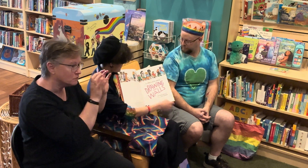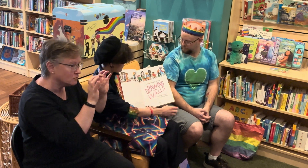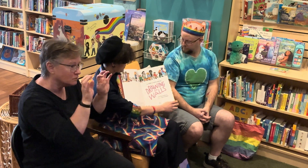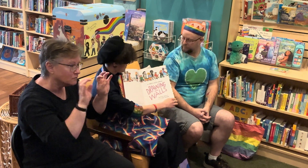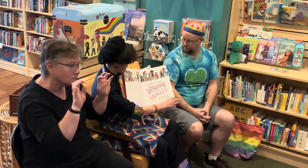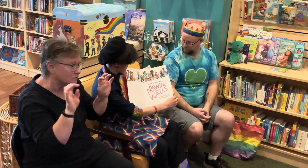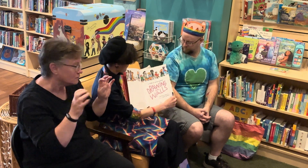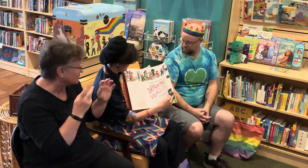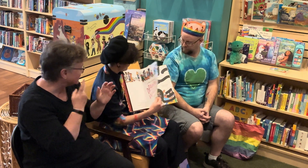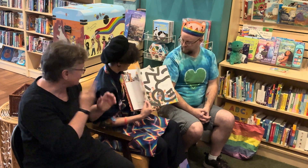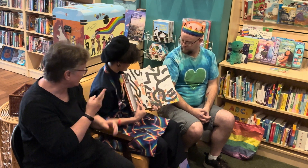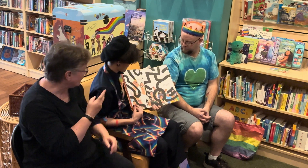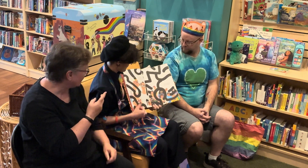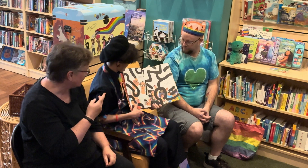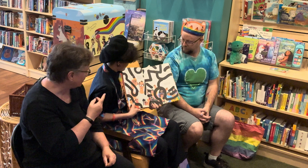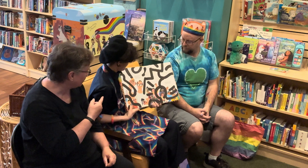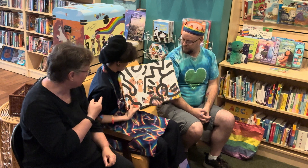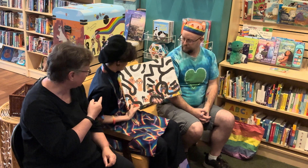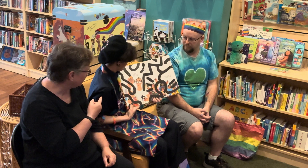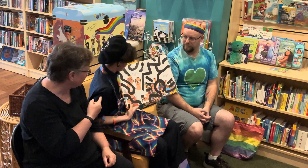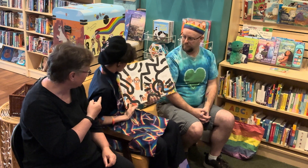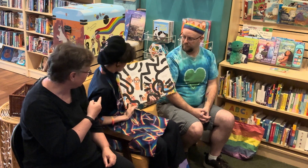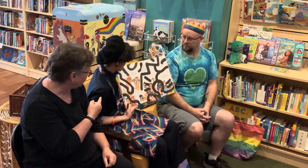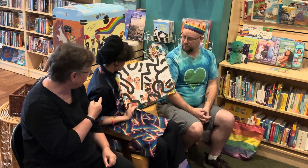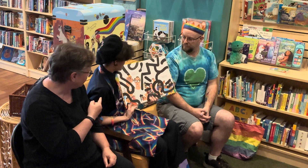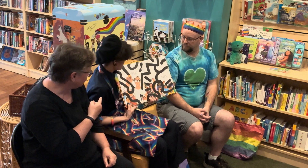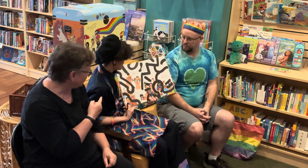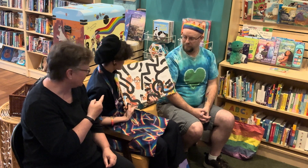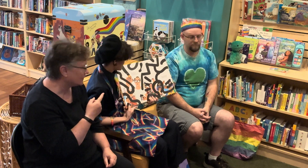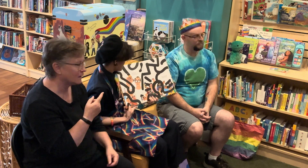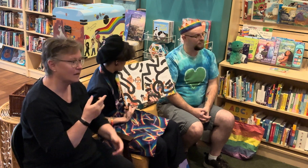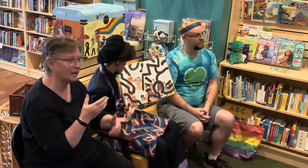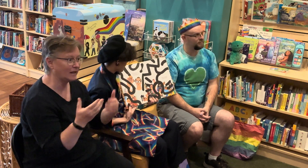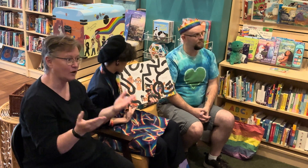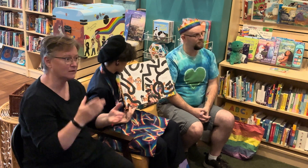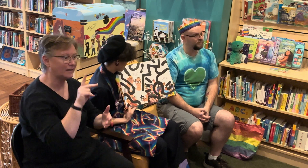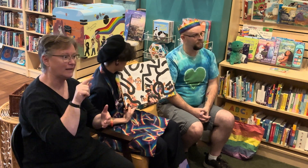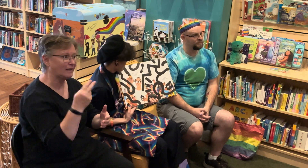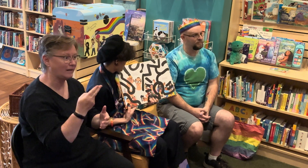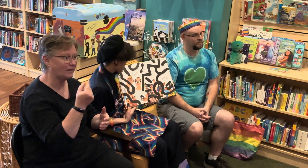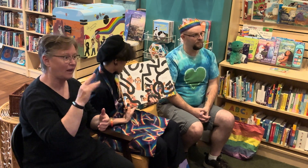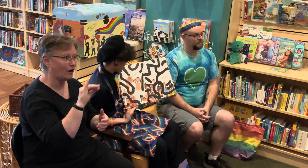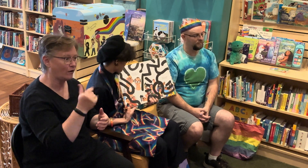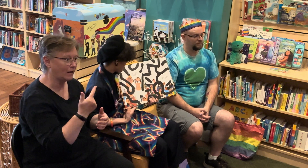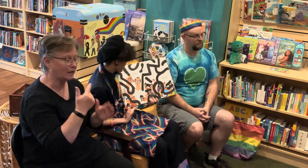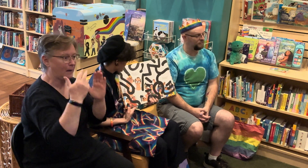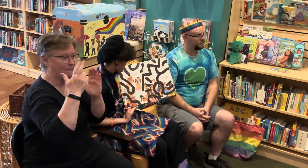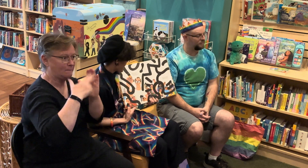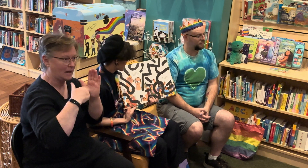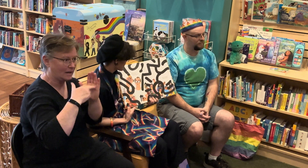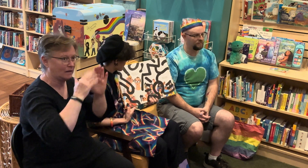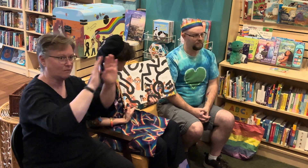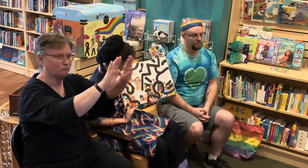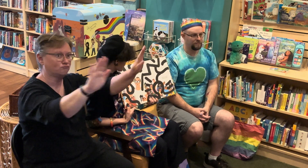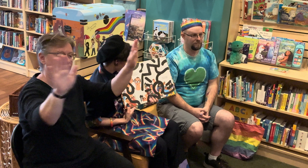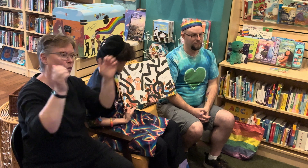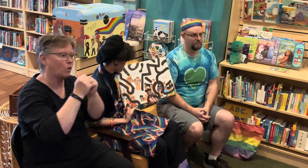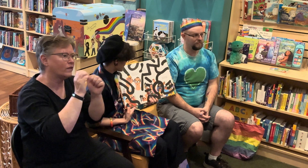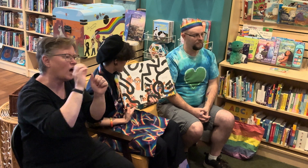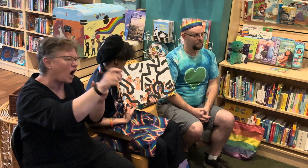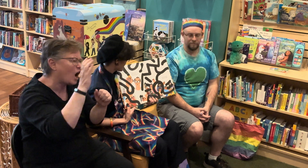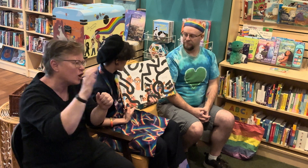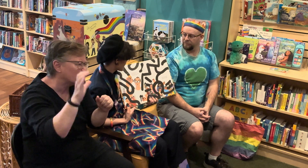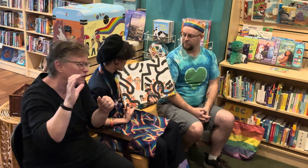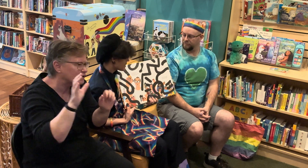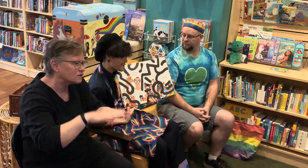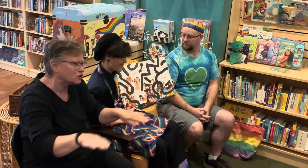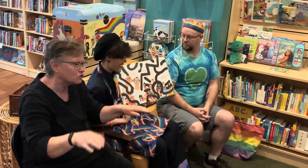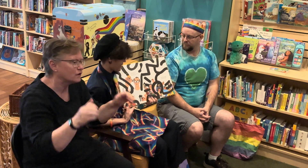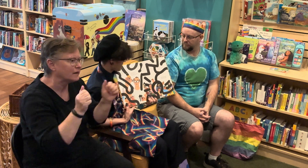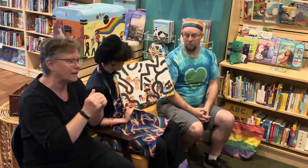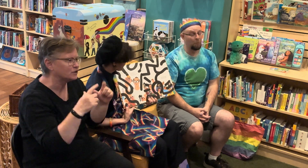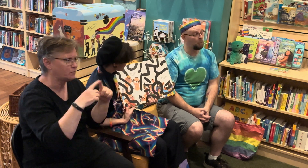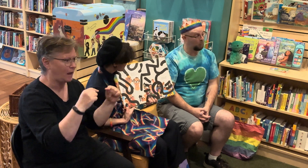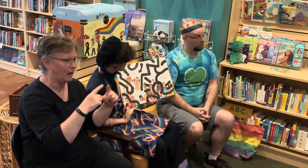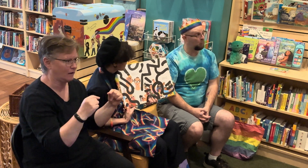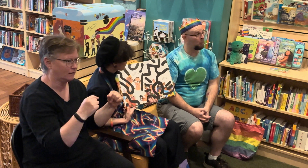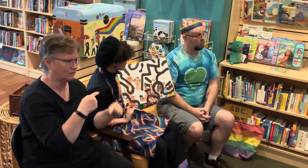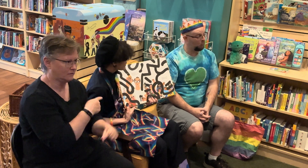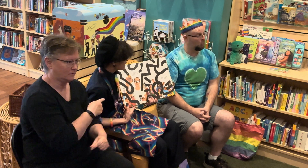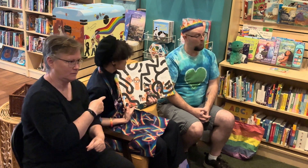top. Here is Keith Haring painting a mural with hundreds of children in Tama City, Japan. Keith